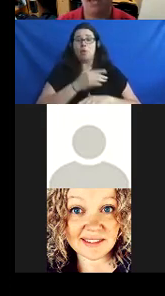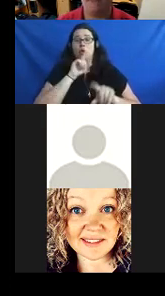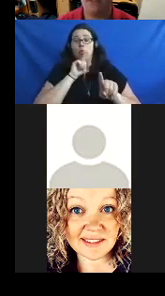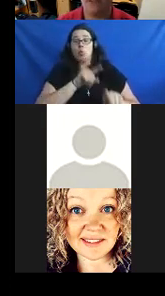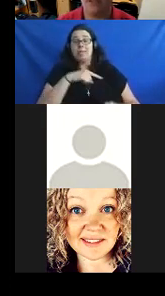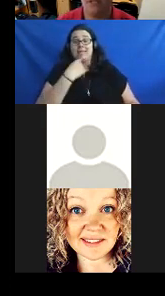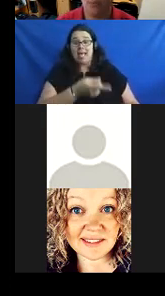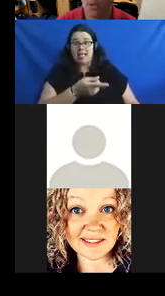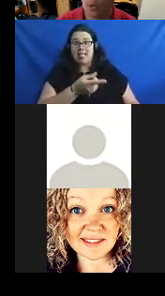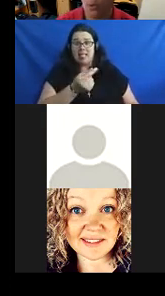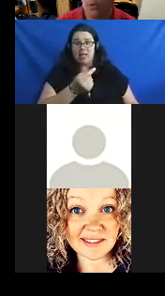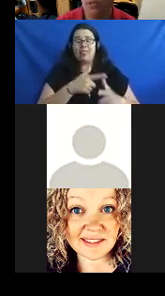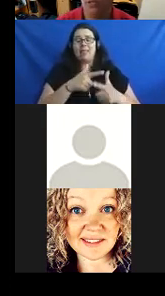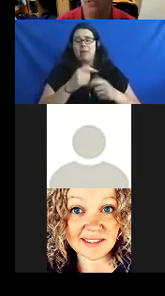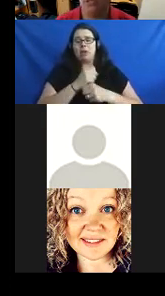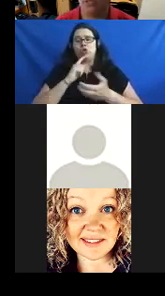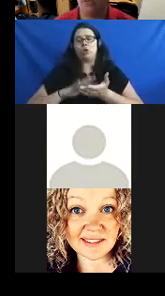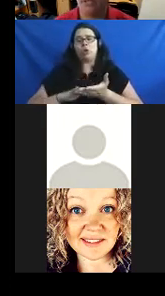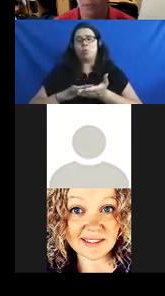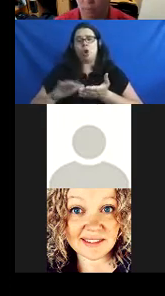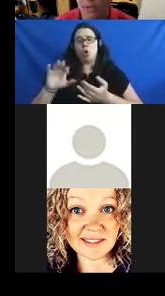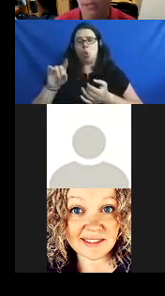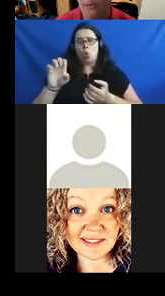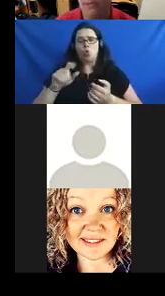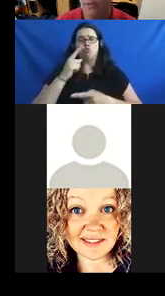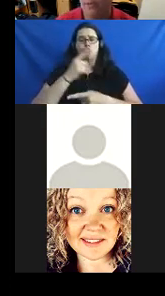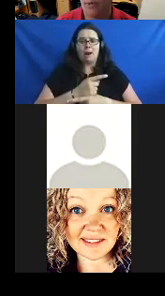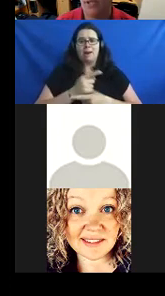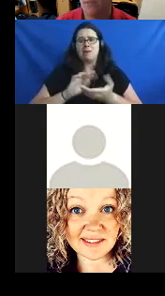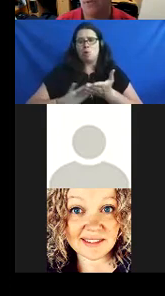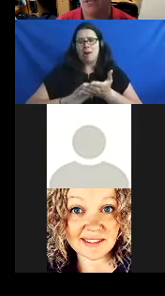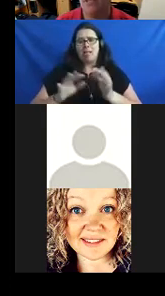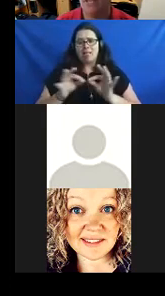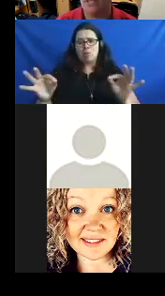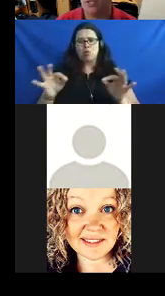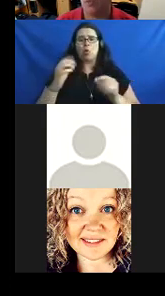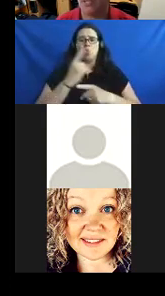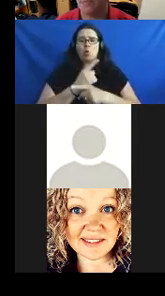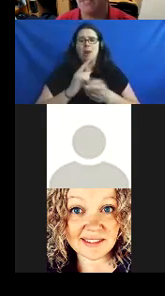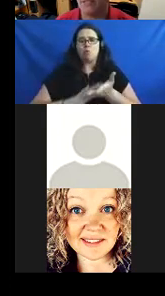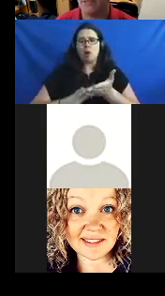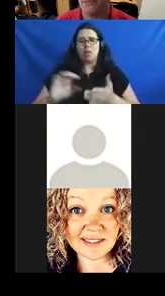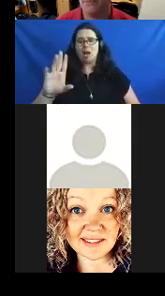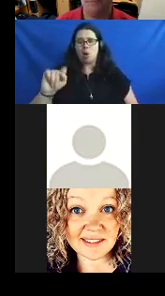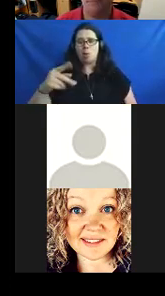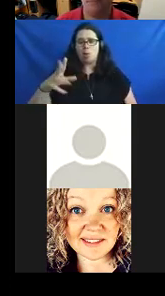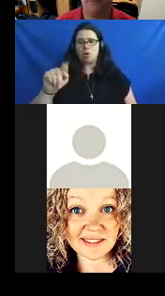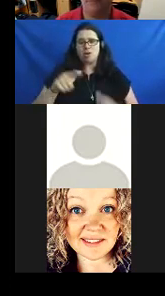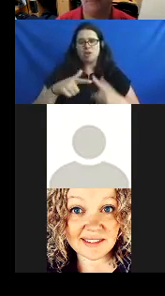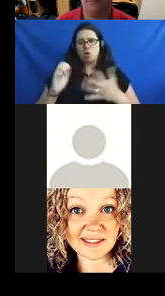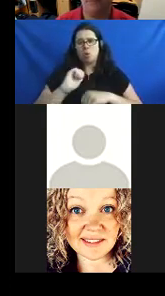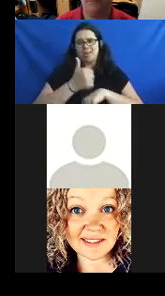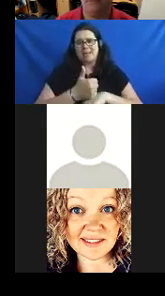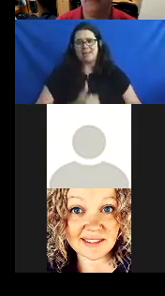CORRECT BRAILLE OUTPUT THAT YOU WANT IT TO BE SET TO.